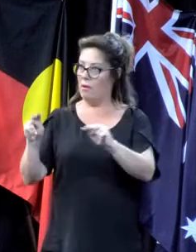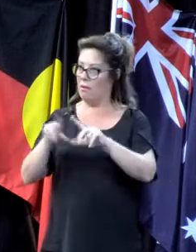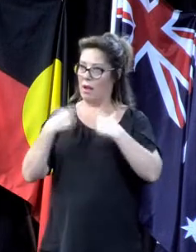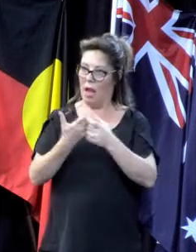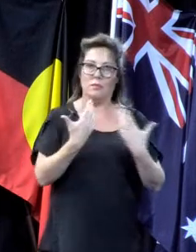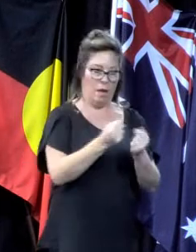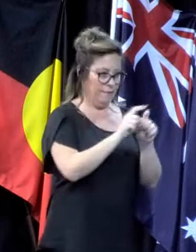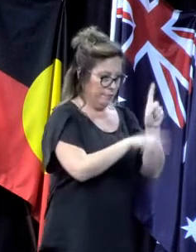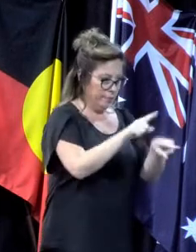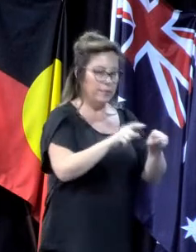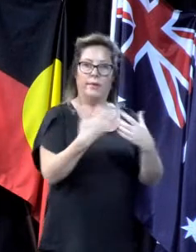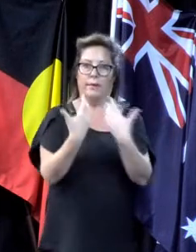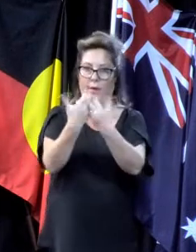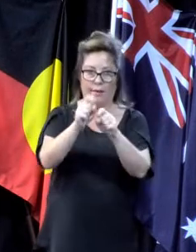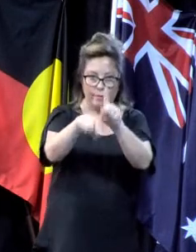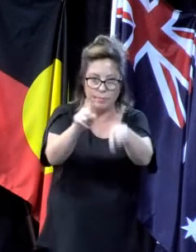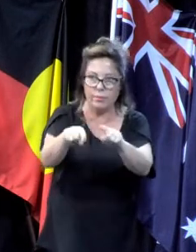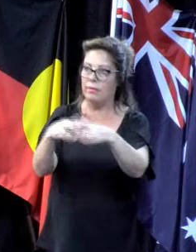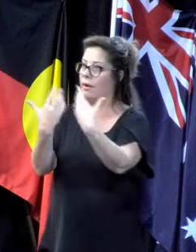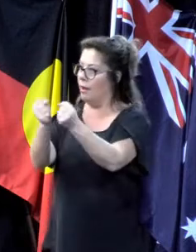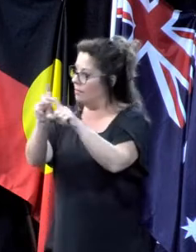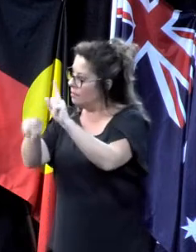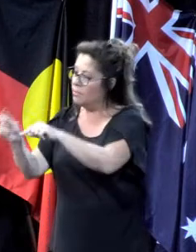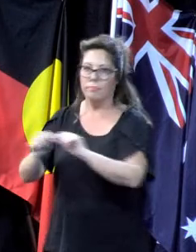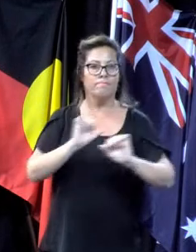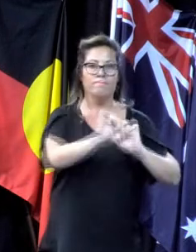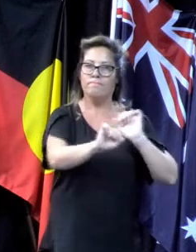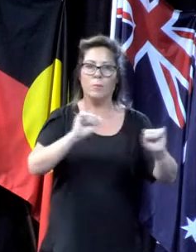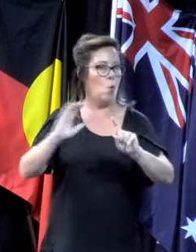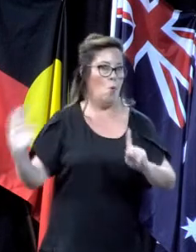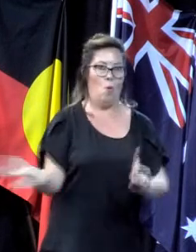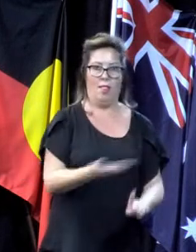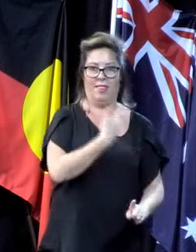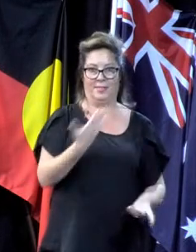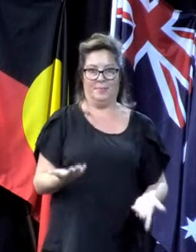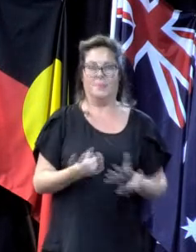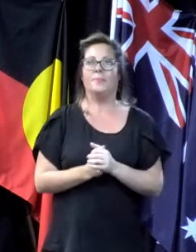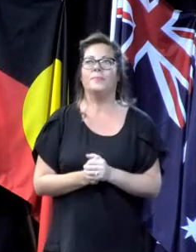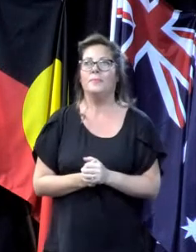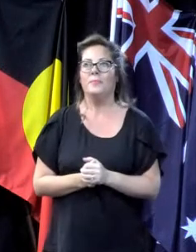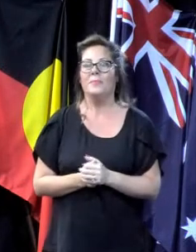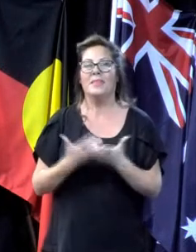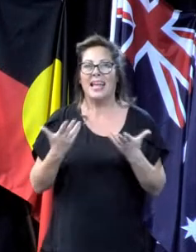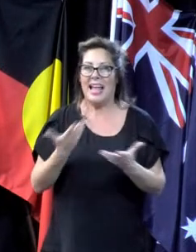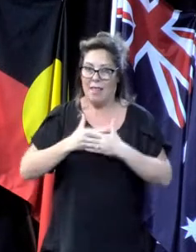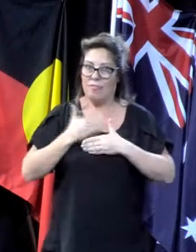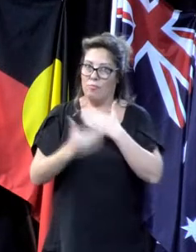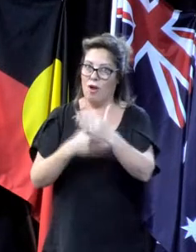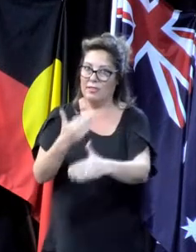and demographic differences. To support us in that process, it involved us innovating